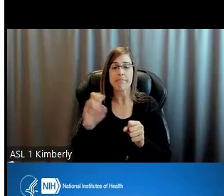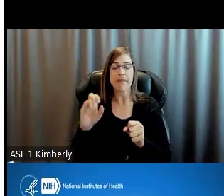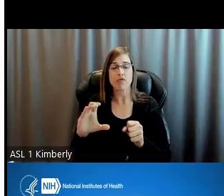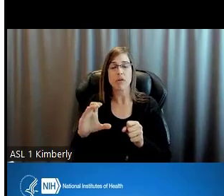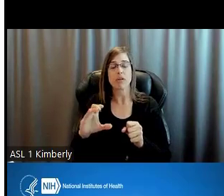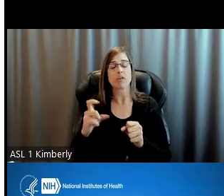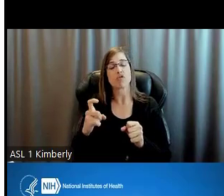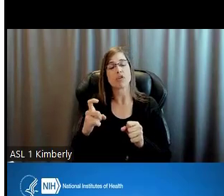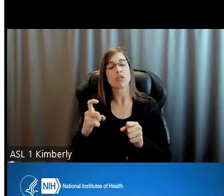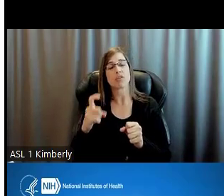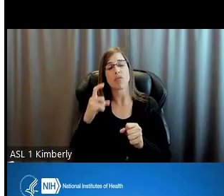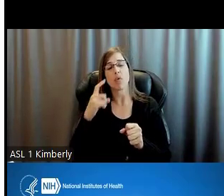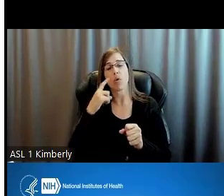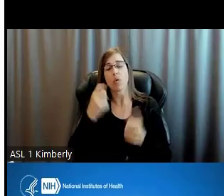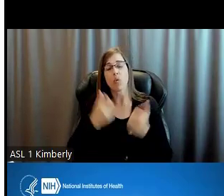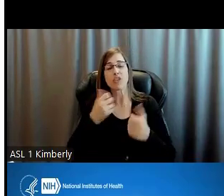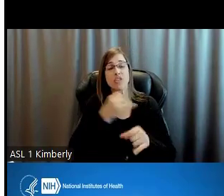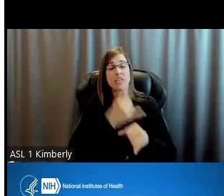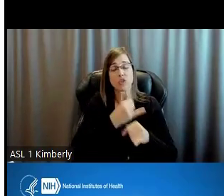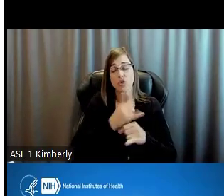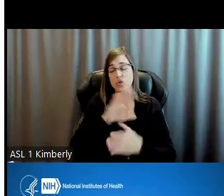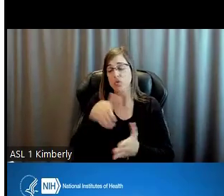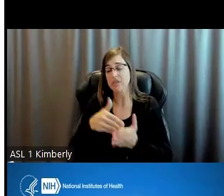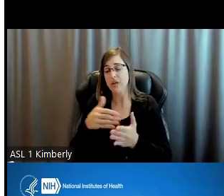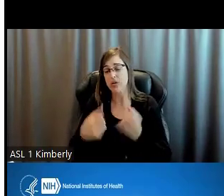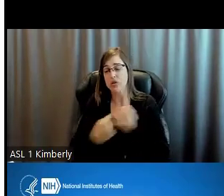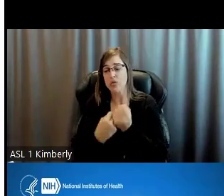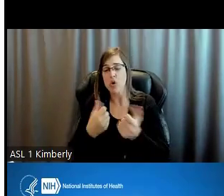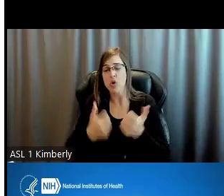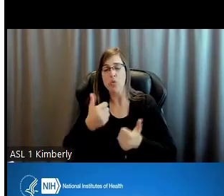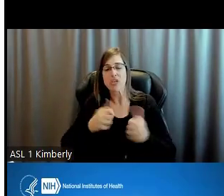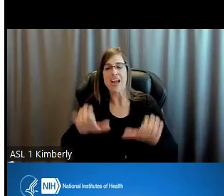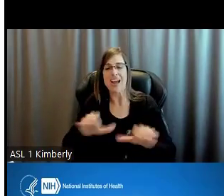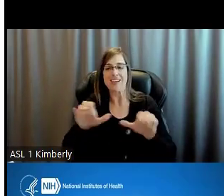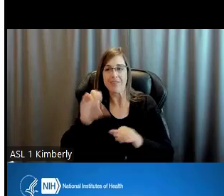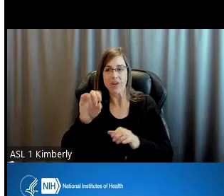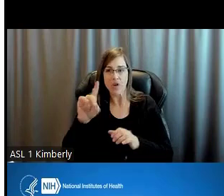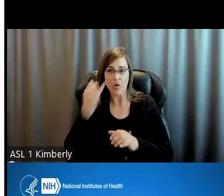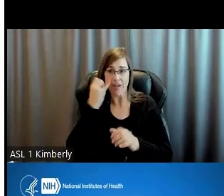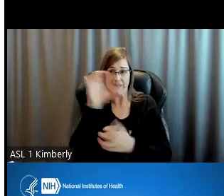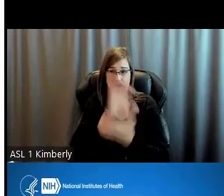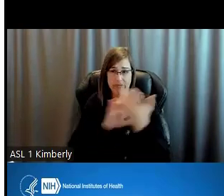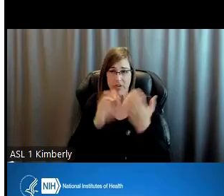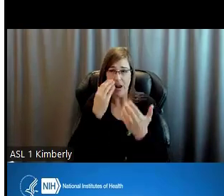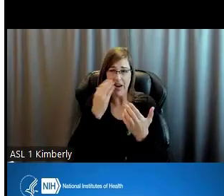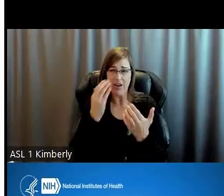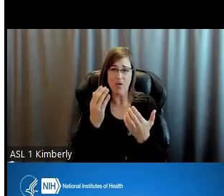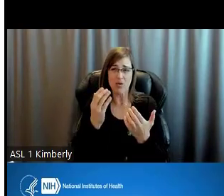or centers support which activity codes, in case you're confused. I know it's a little bit of an alphabet soup.